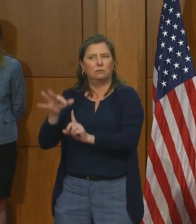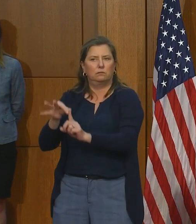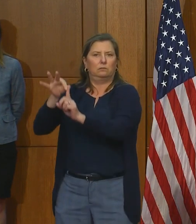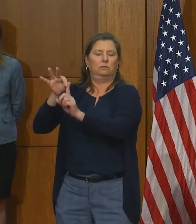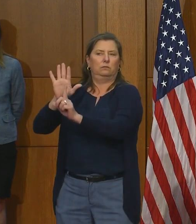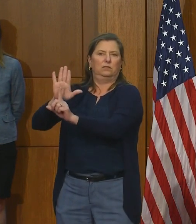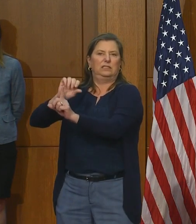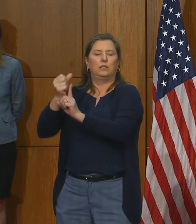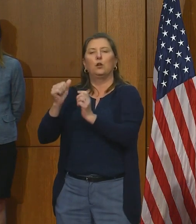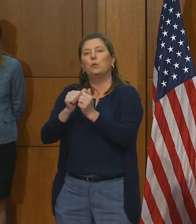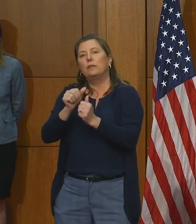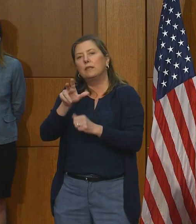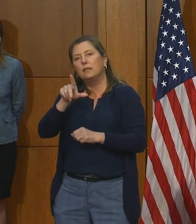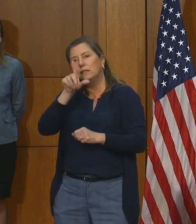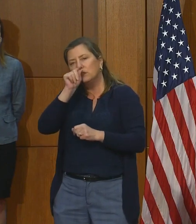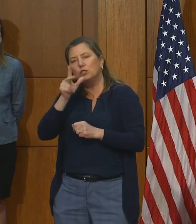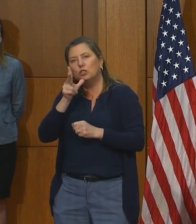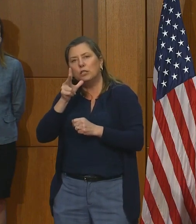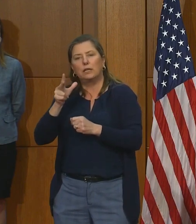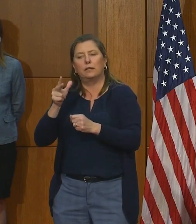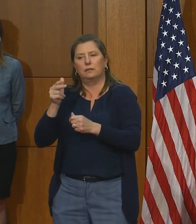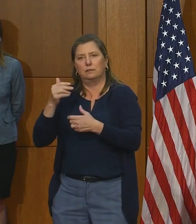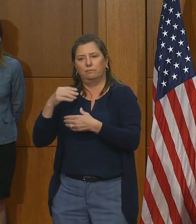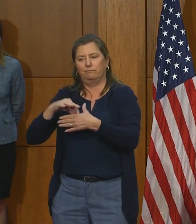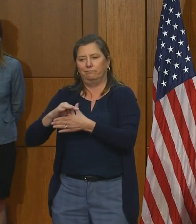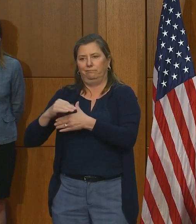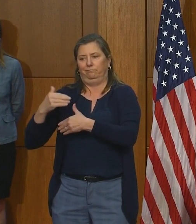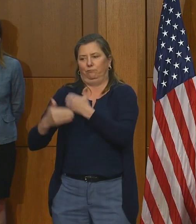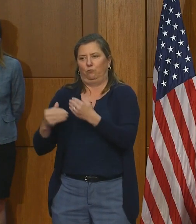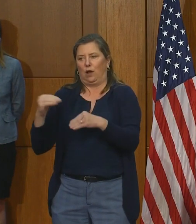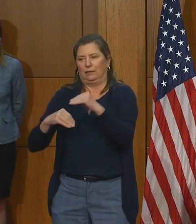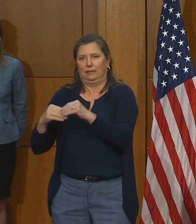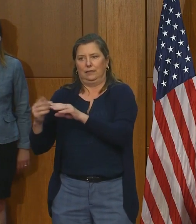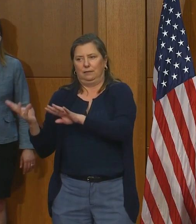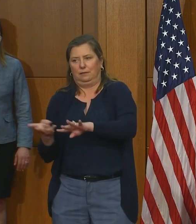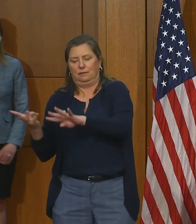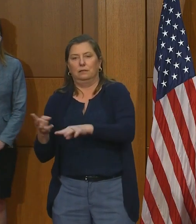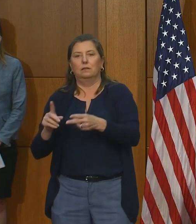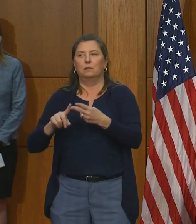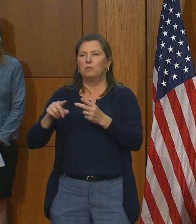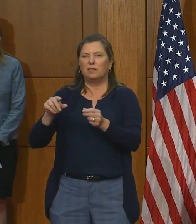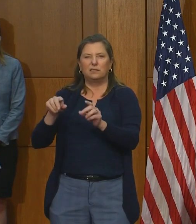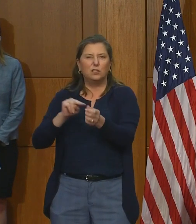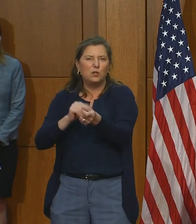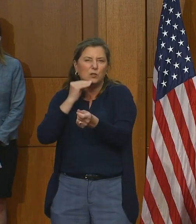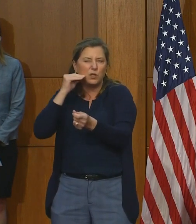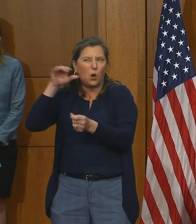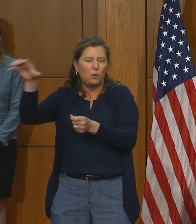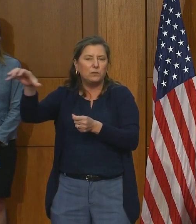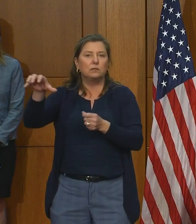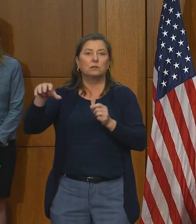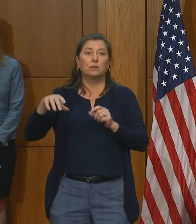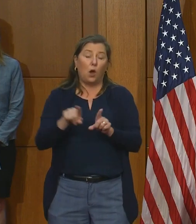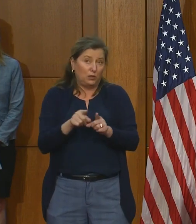ACHROMATIC COUNTY WHICH HAS A UNIQUE SITUATION- WITH THE CHICKEN PROCESSING PLANTS AS